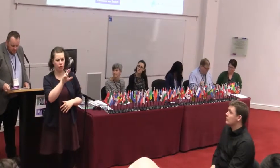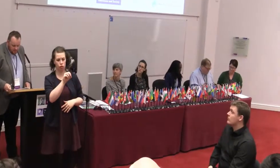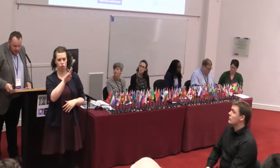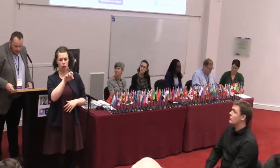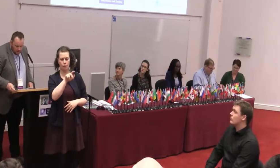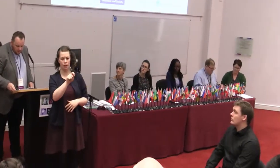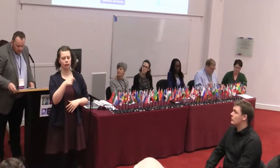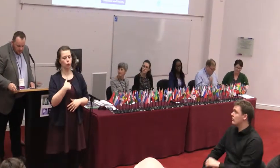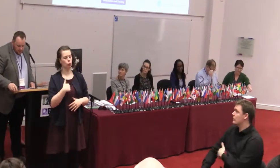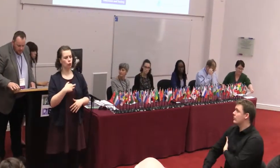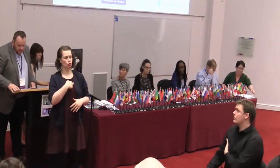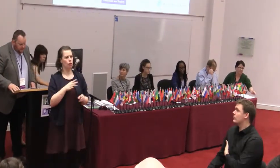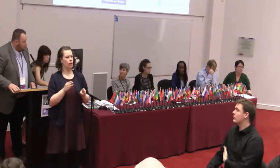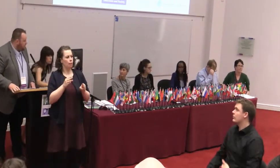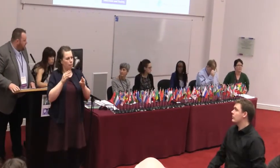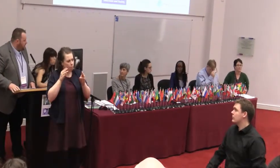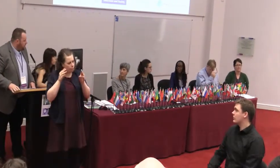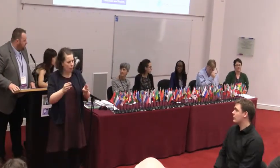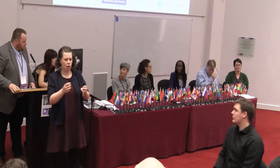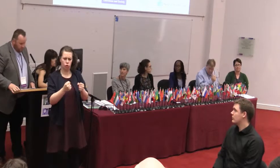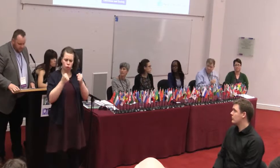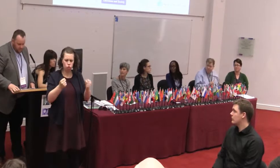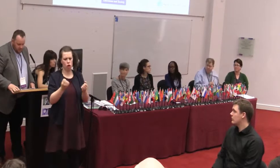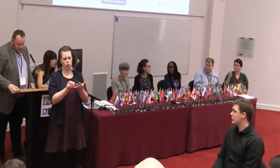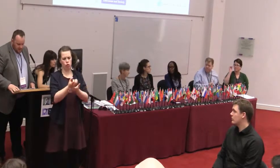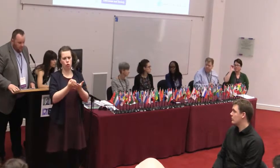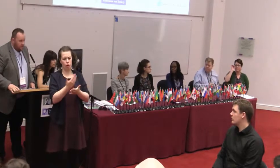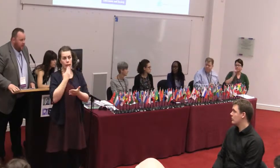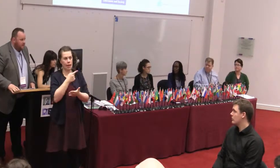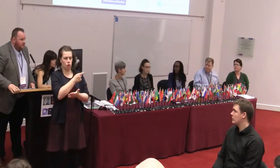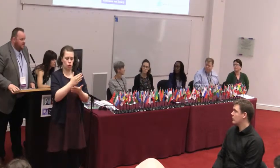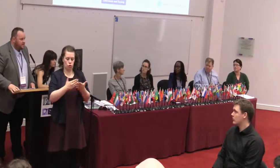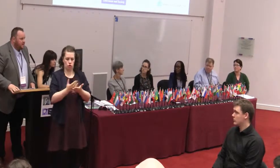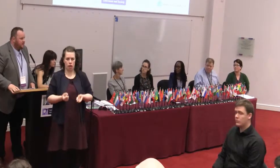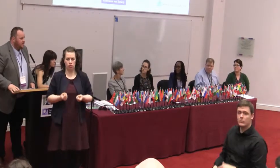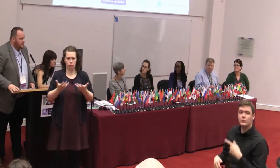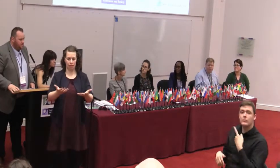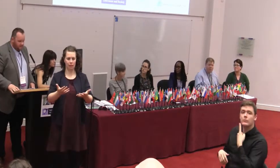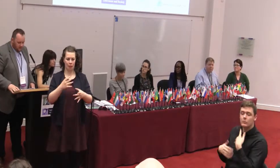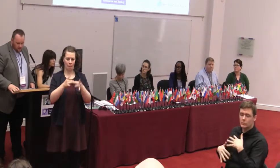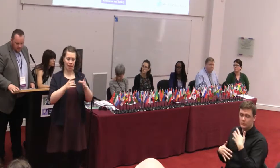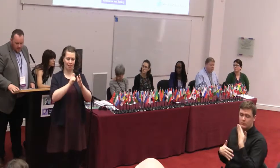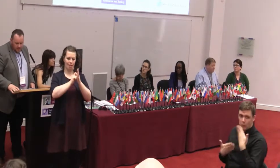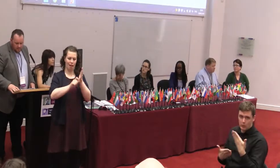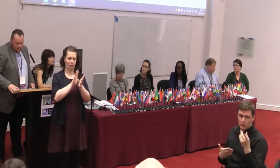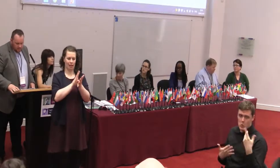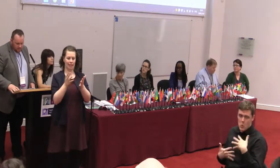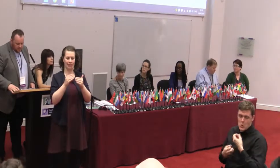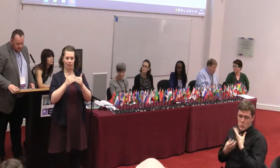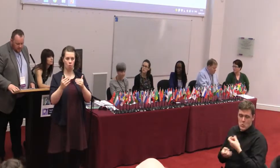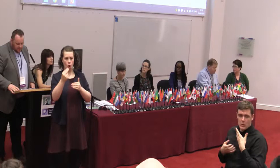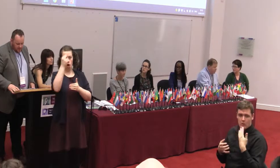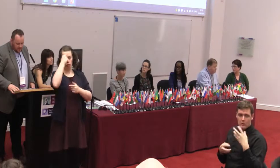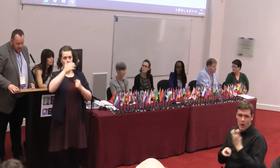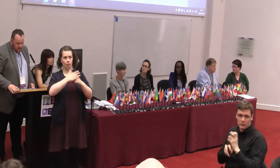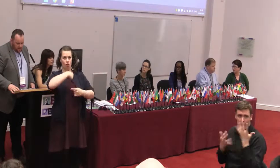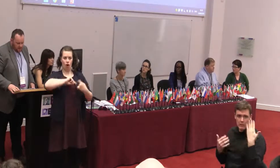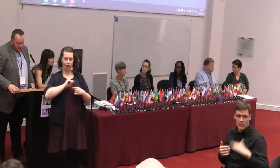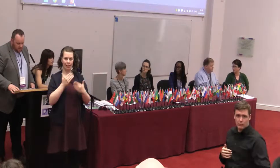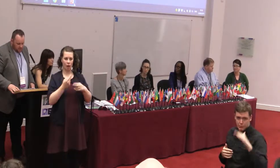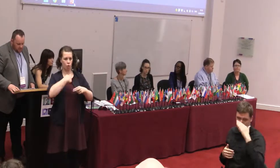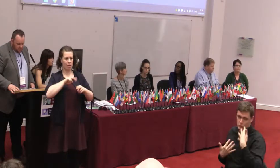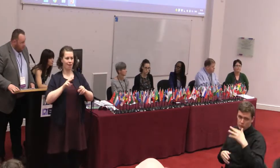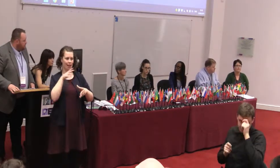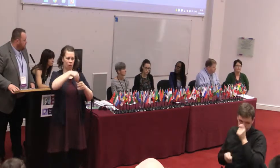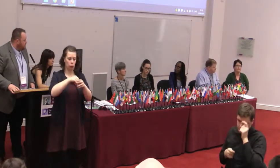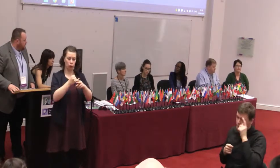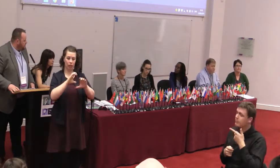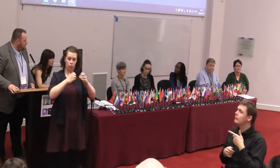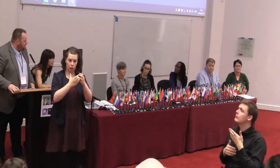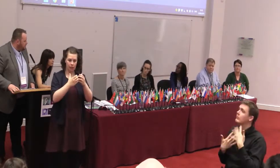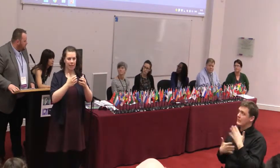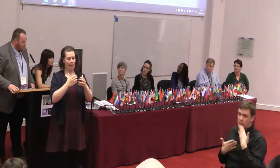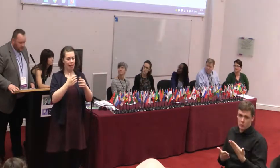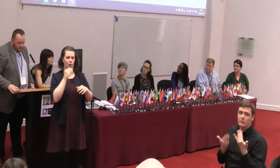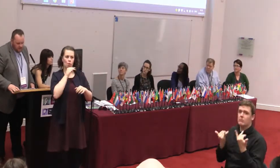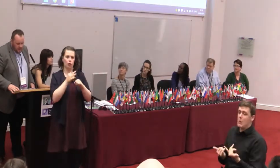was a powerful story that you shared.